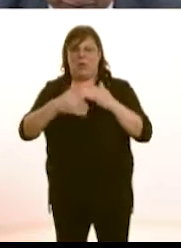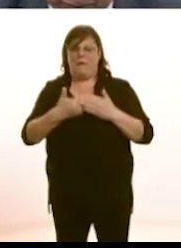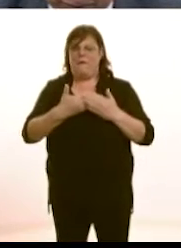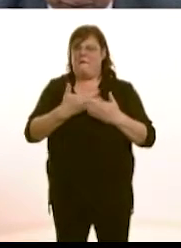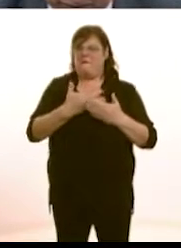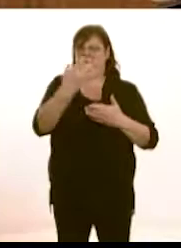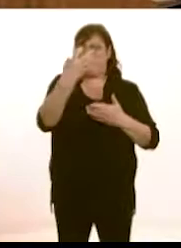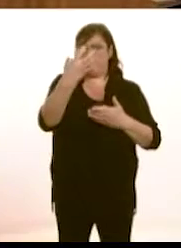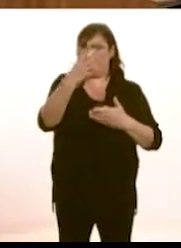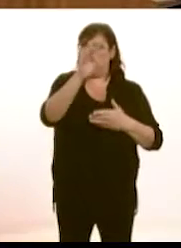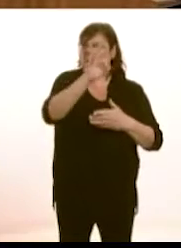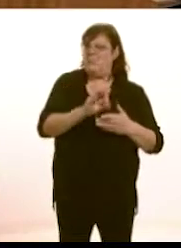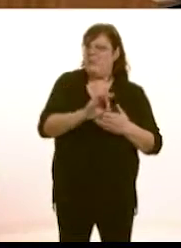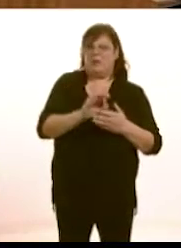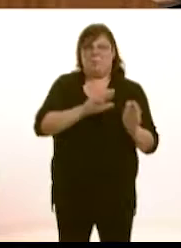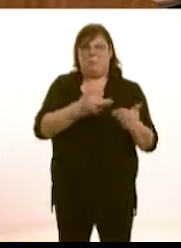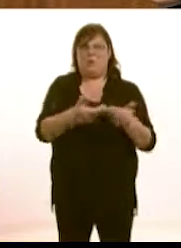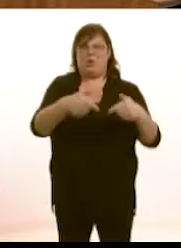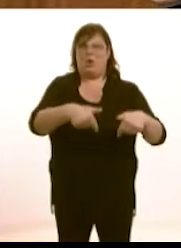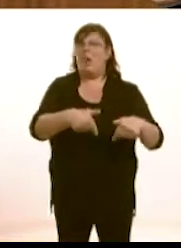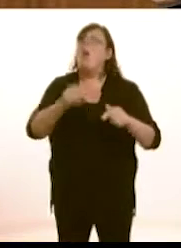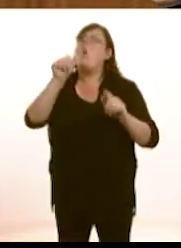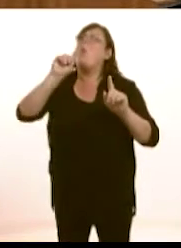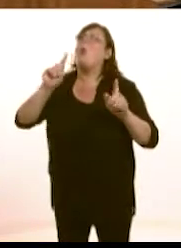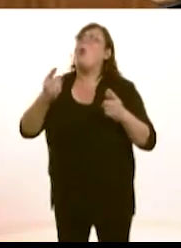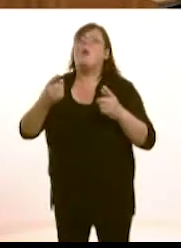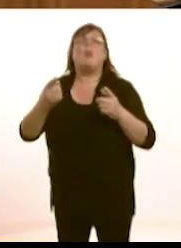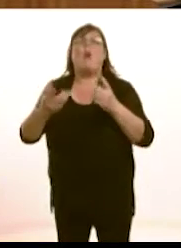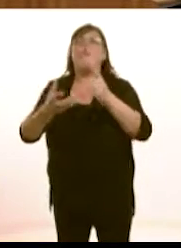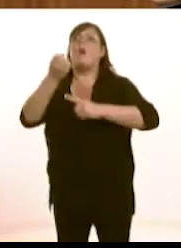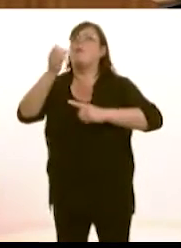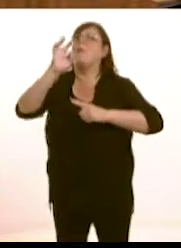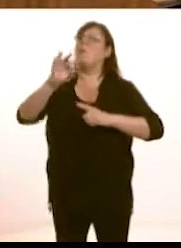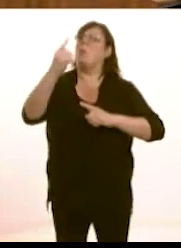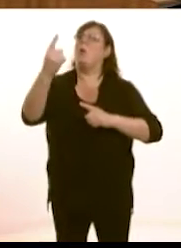So, whilst we canít magic up another 81 epilepsy nurses overnight, perhaps getting neurologists